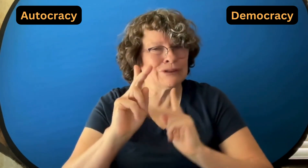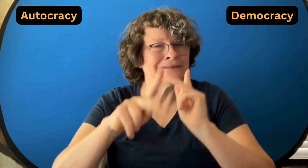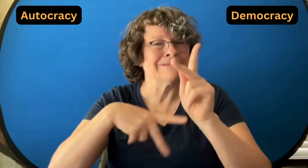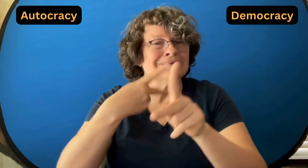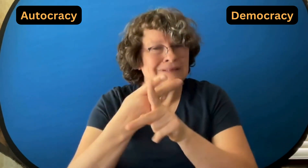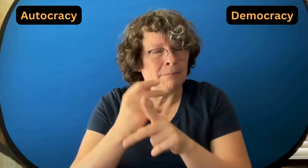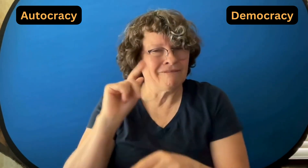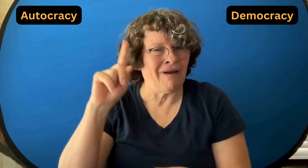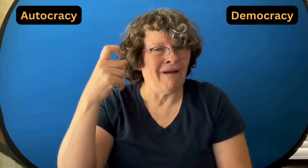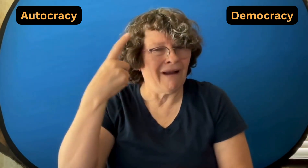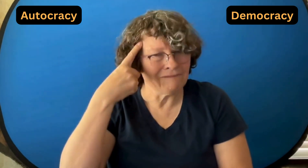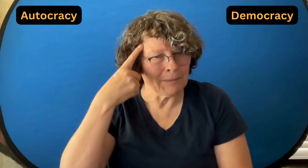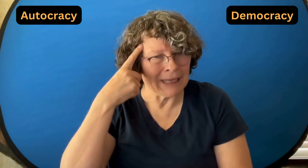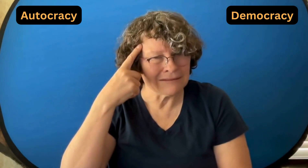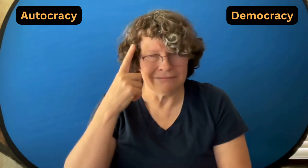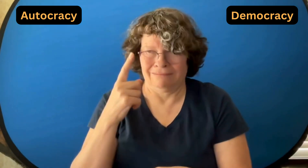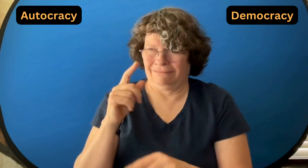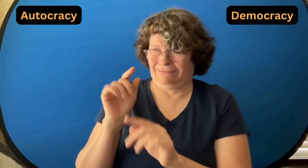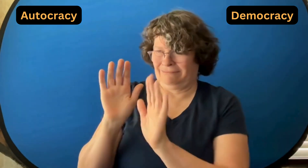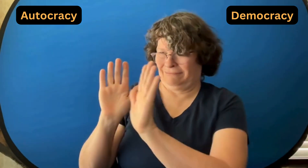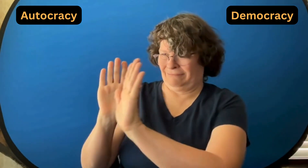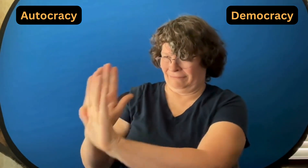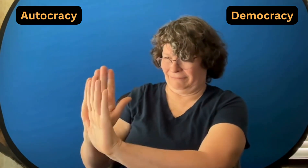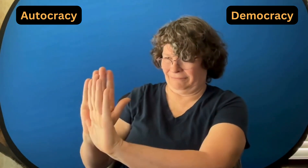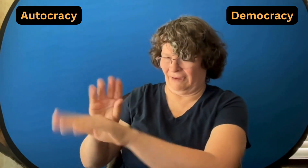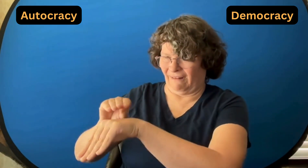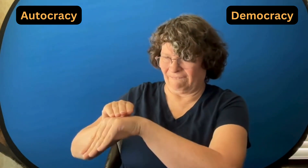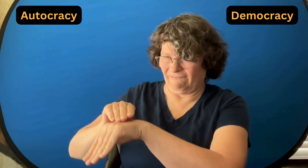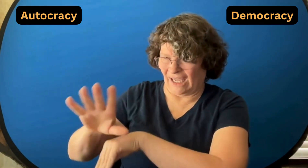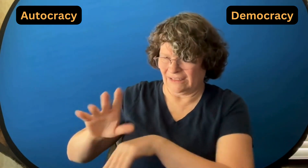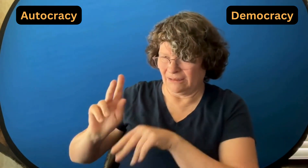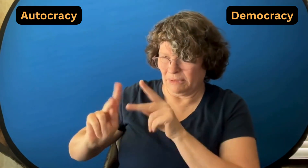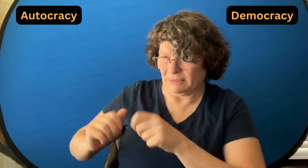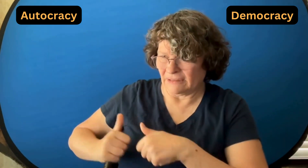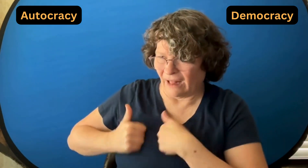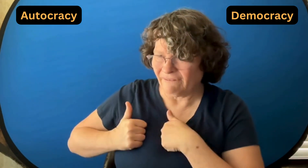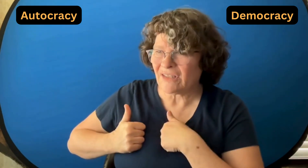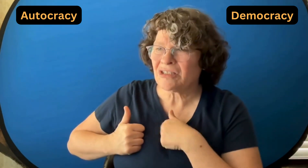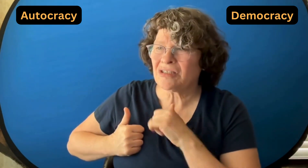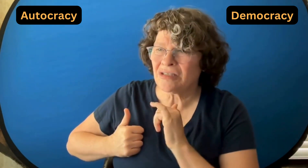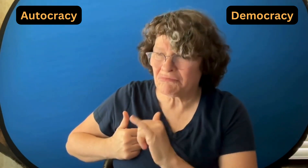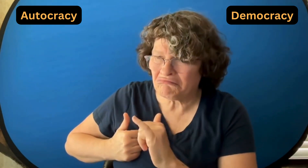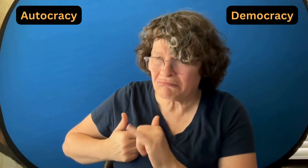types of governments - how autocracy affects people's lives,